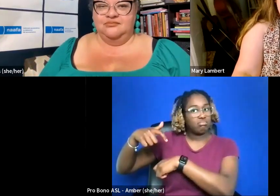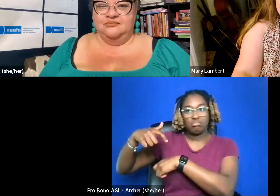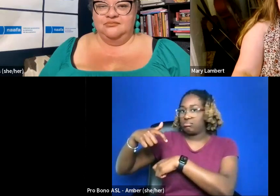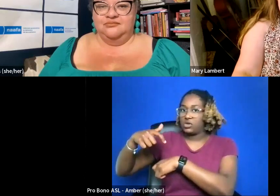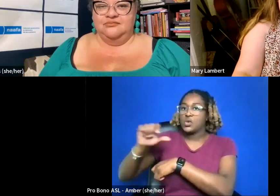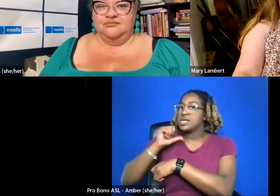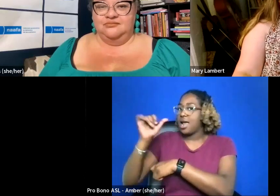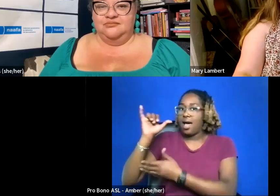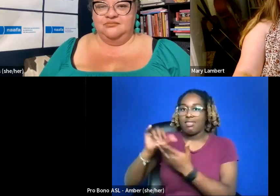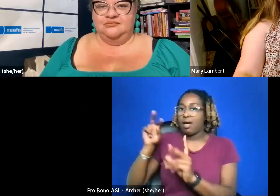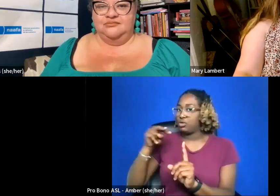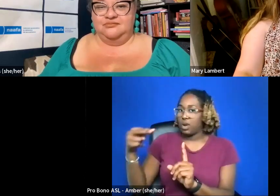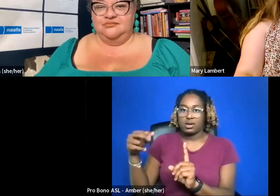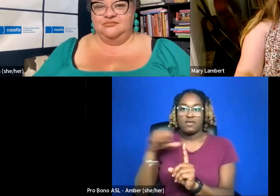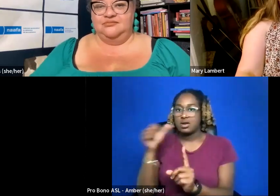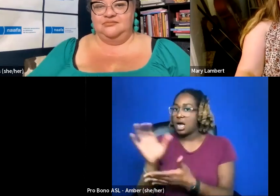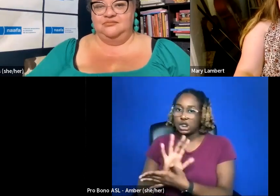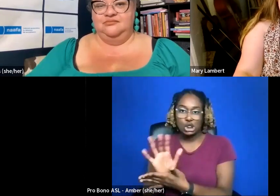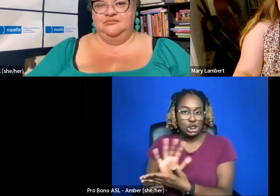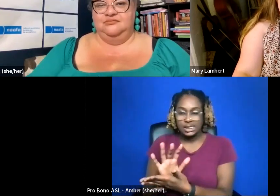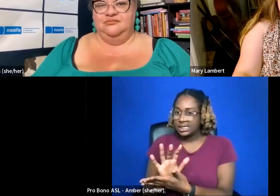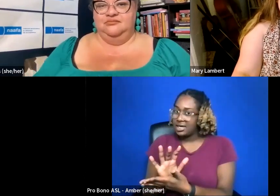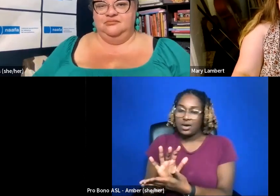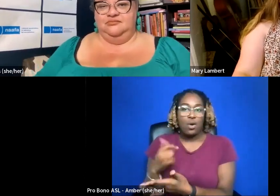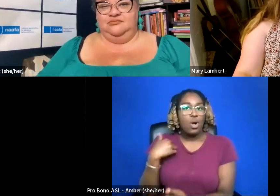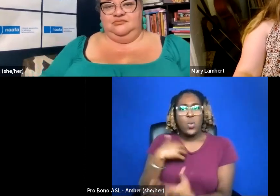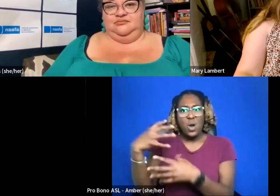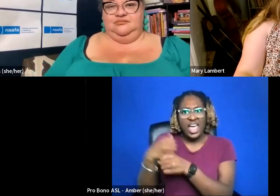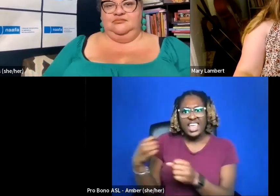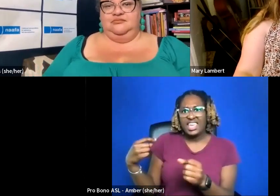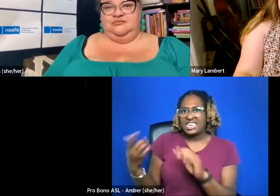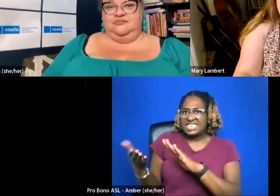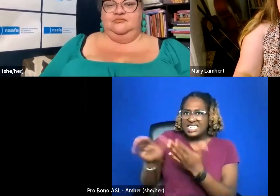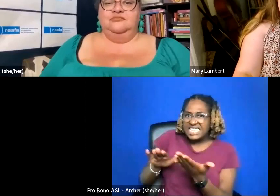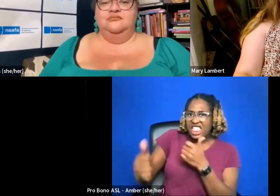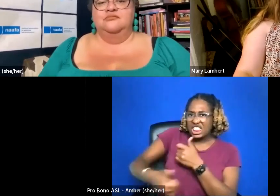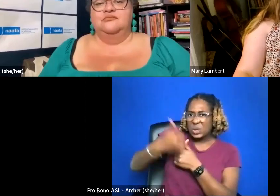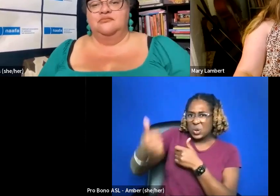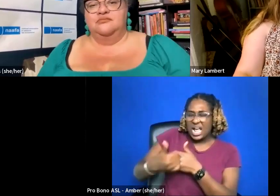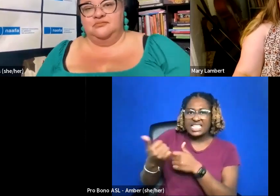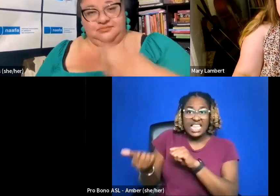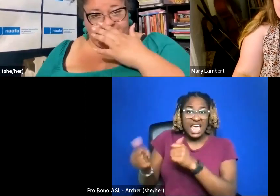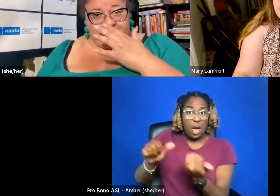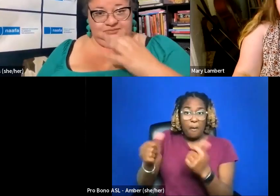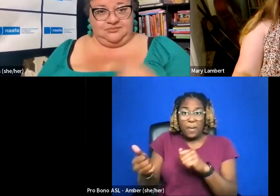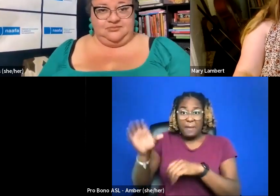It was not cheesy. It was you know, we were receiving death threats and the Westboro Baptist Church was picketing, calling me a nasty dike.